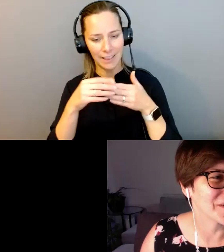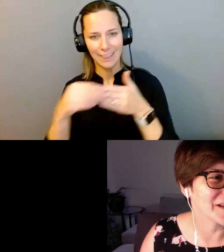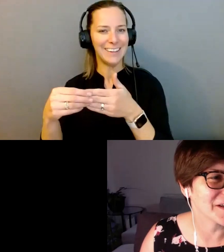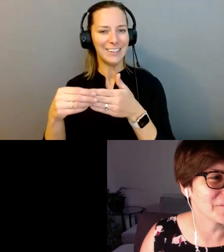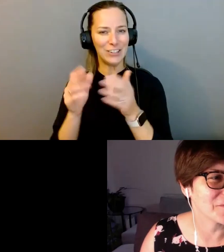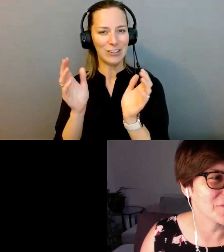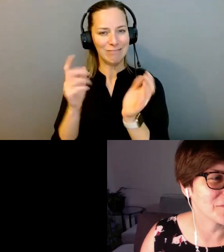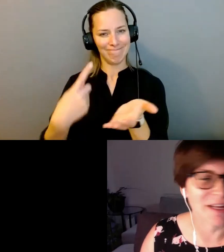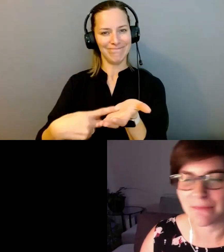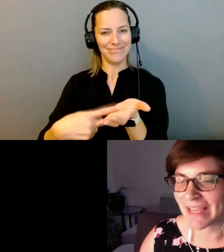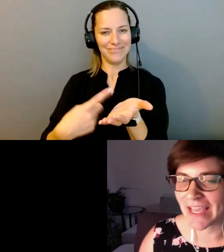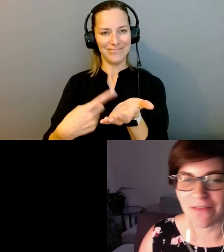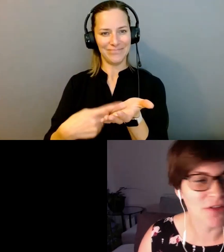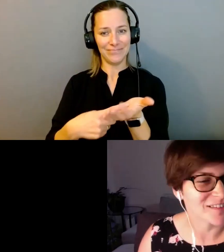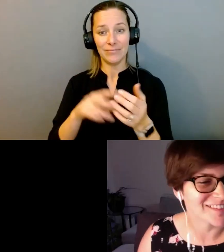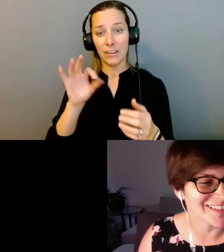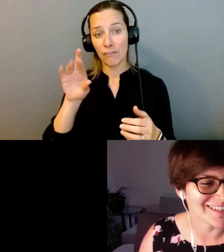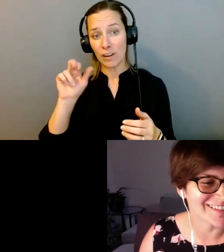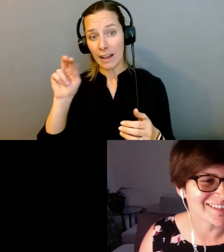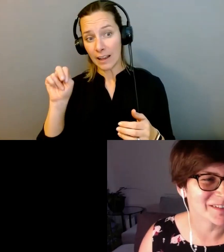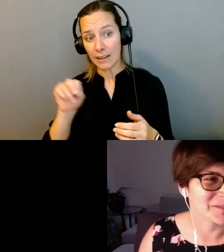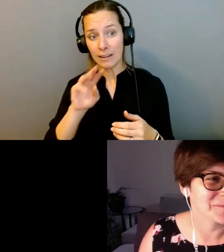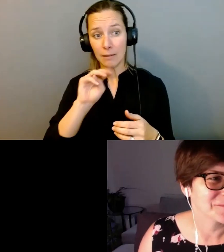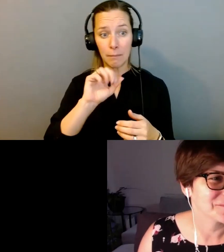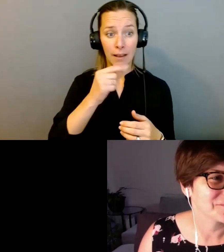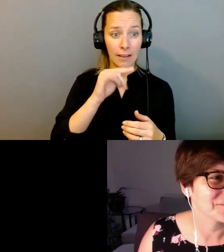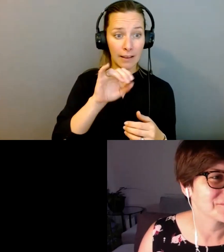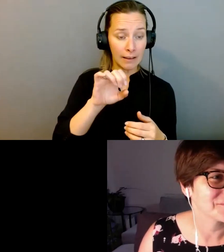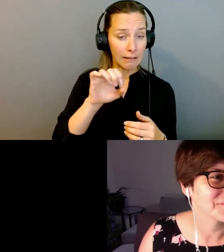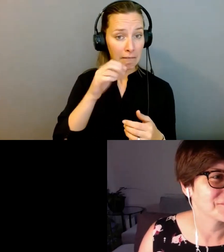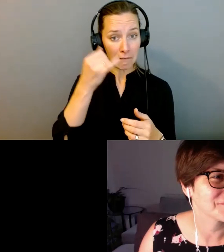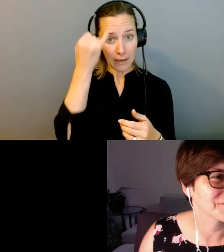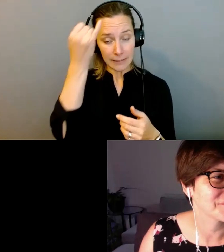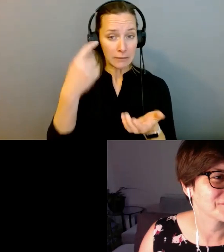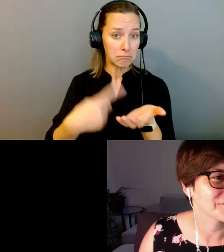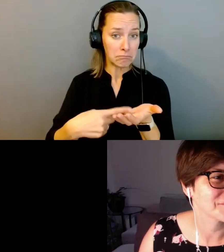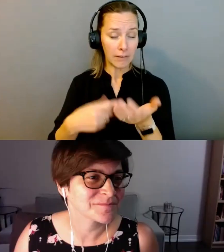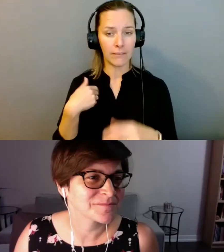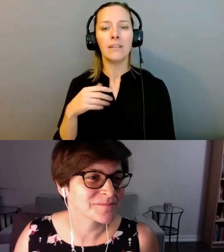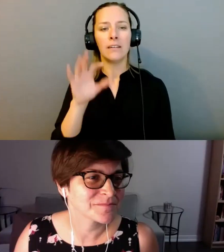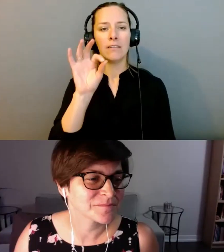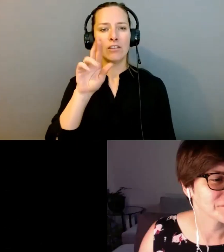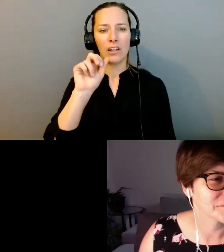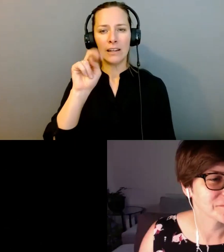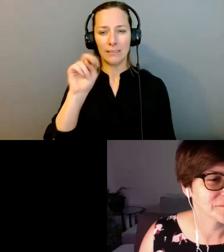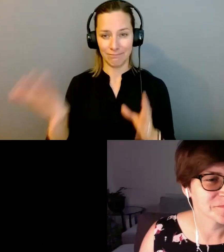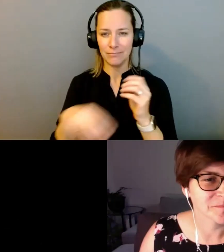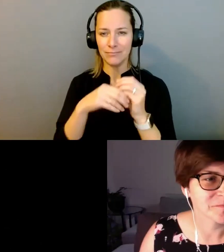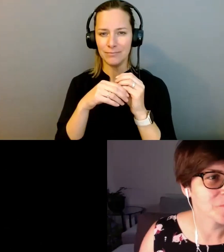wondering if Fran and Maggie have thoughts next. >> FRAN ODETTE: Maybe I can just sort of add to